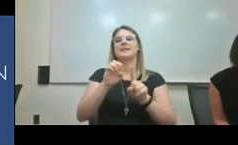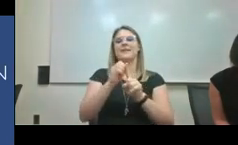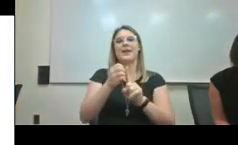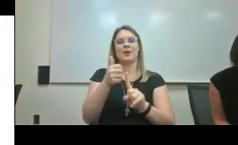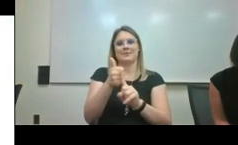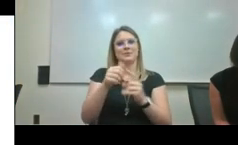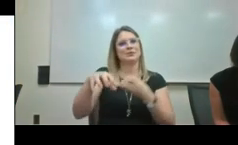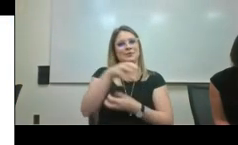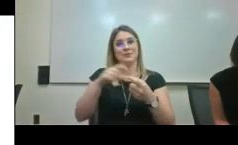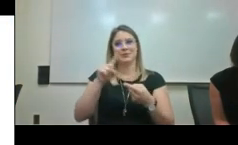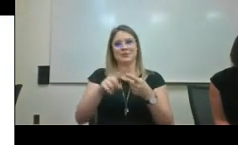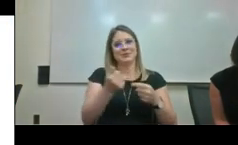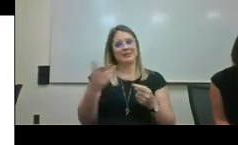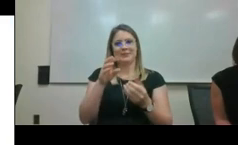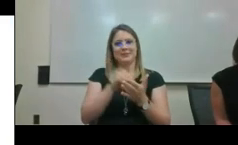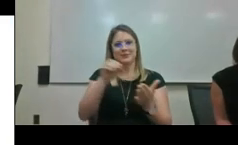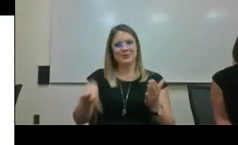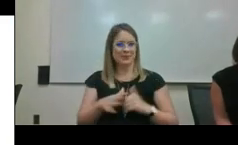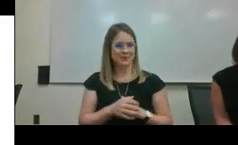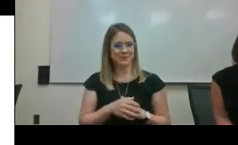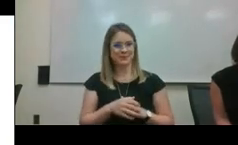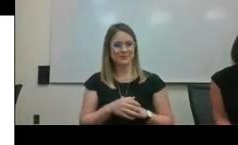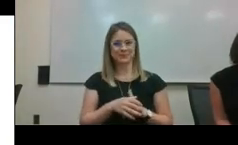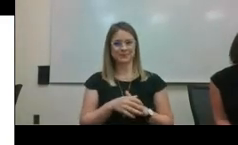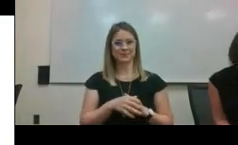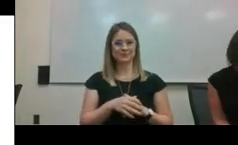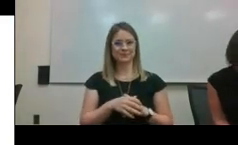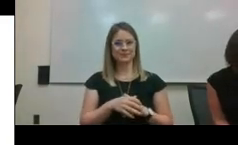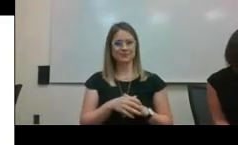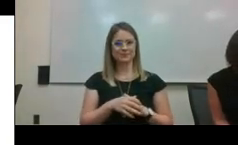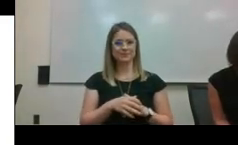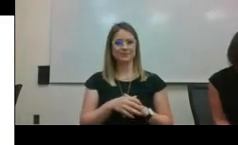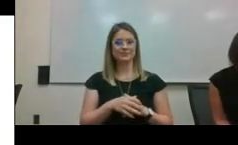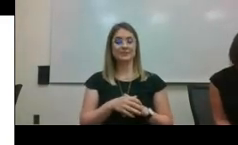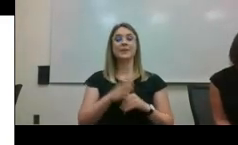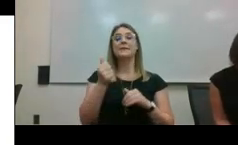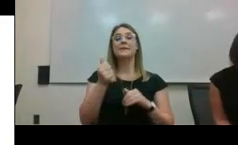[all laugh] And so I just wanted to go through some of our key lessons learned.